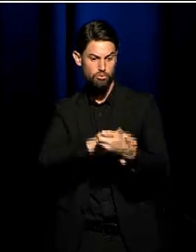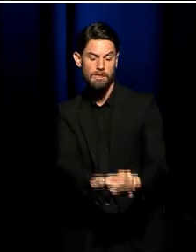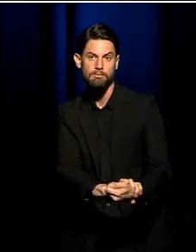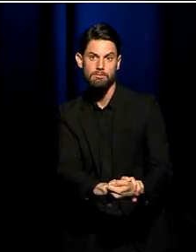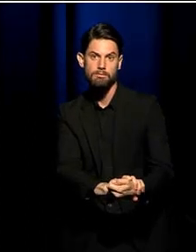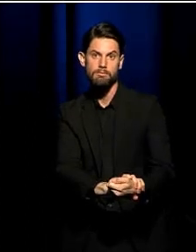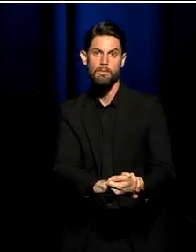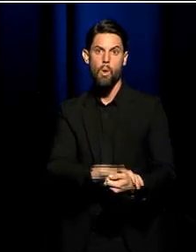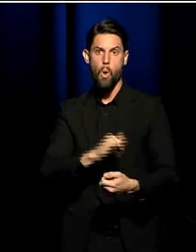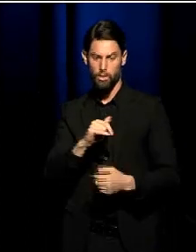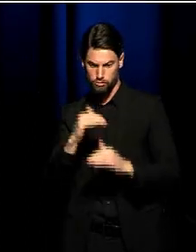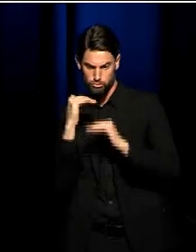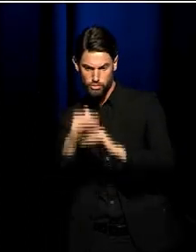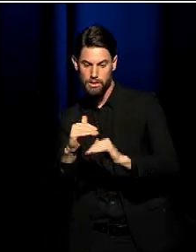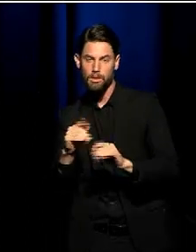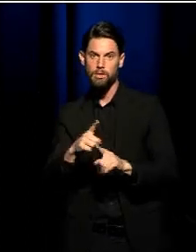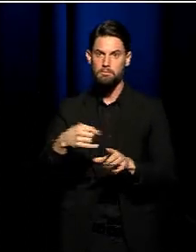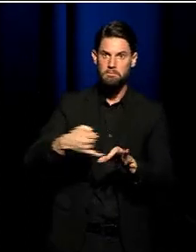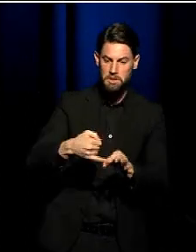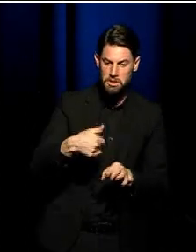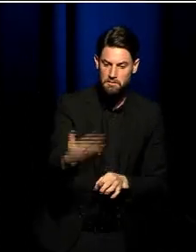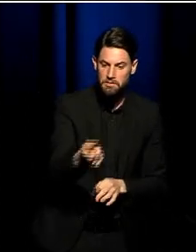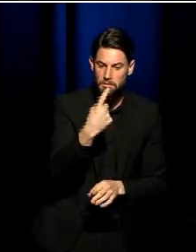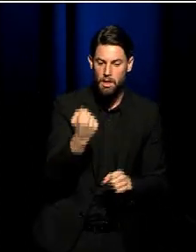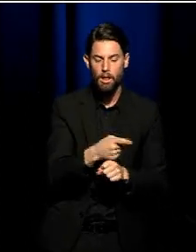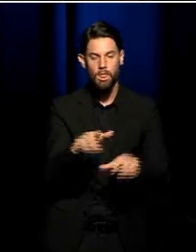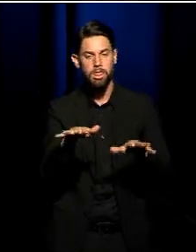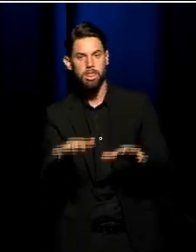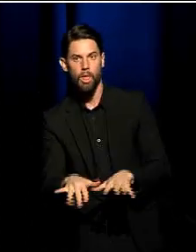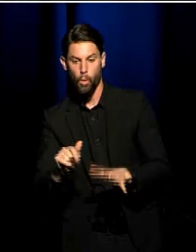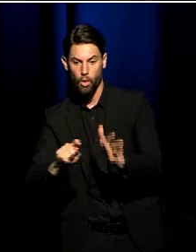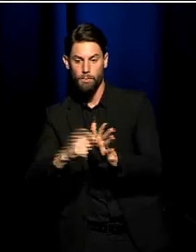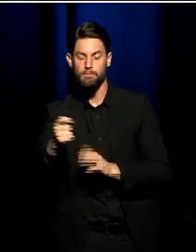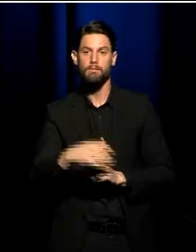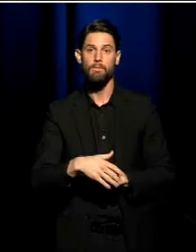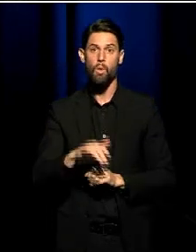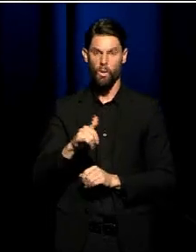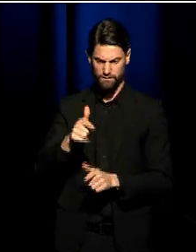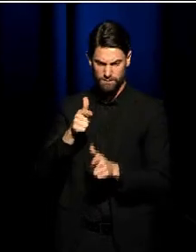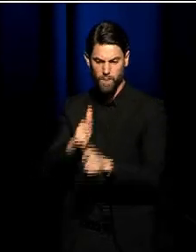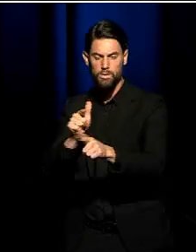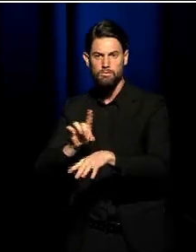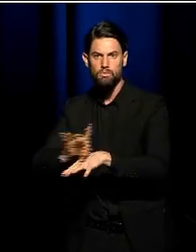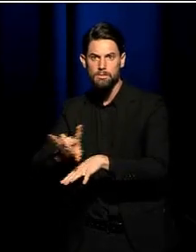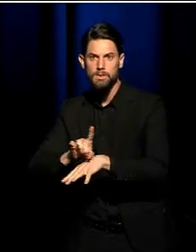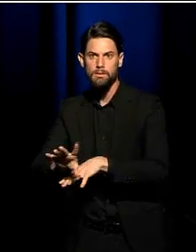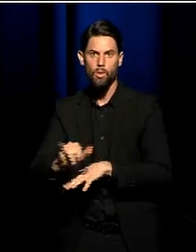practices both physical and chemical, forced treatments, forced interventions,